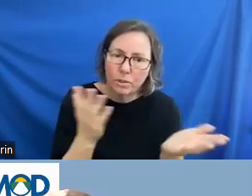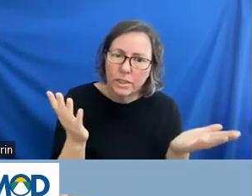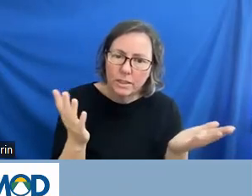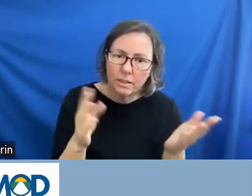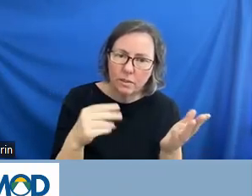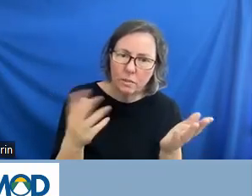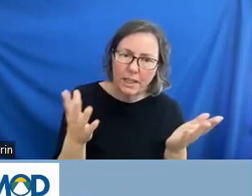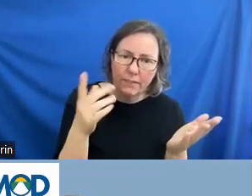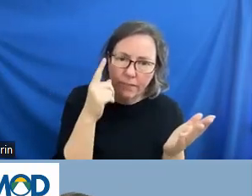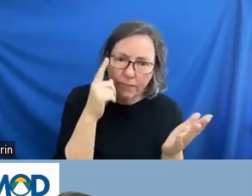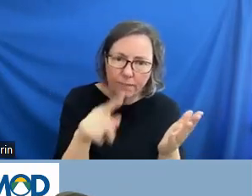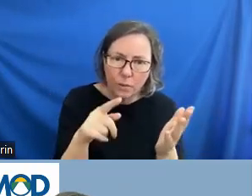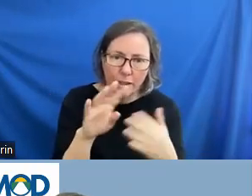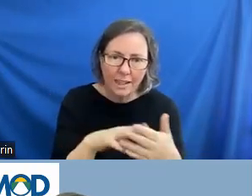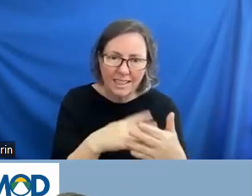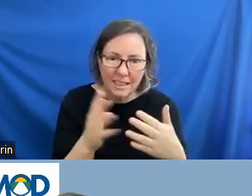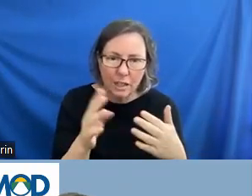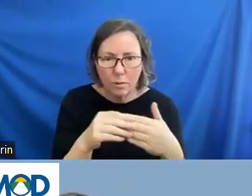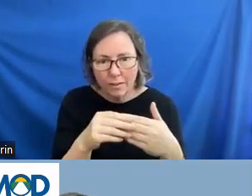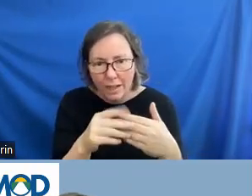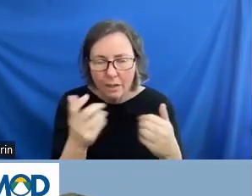In terms of a schedule of flexibility and things like that.